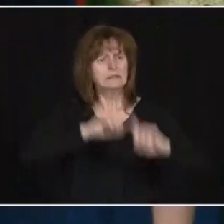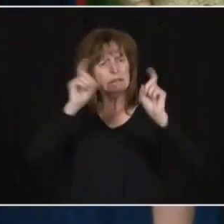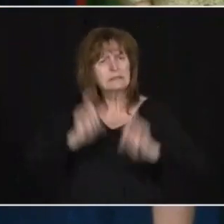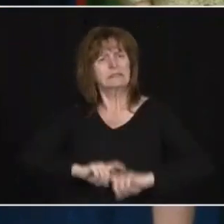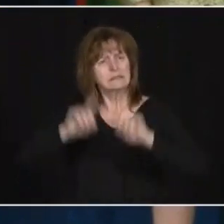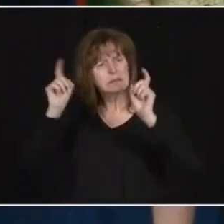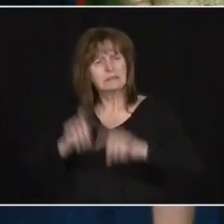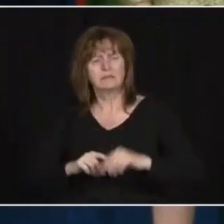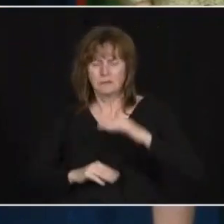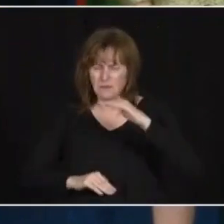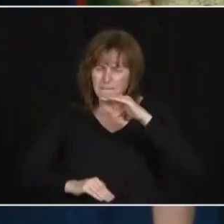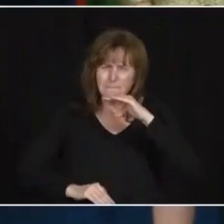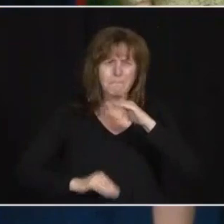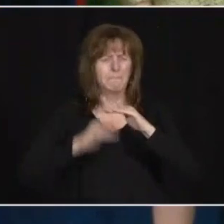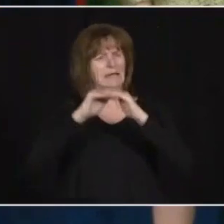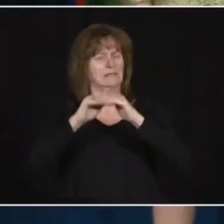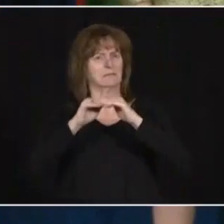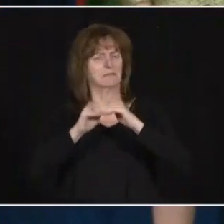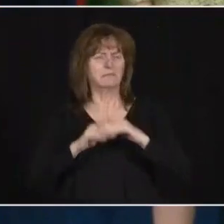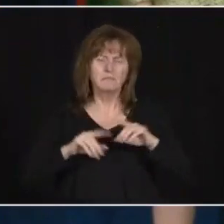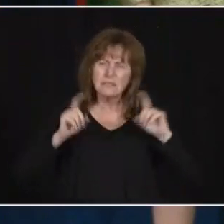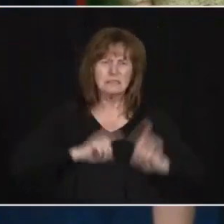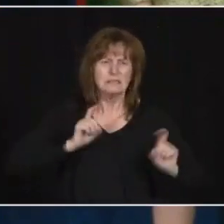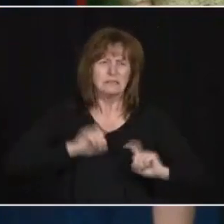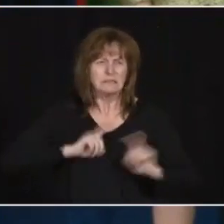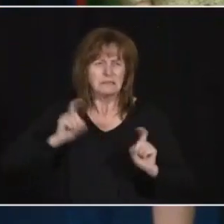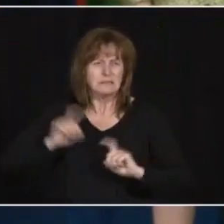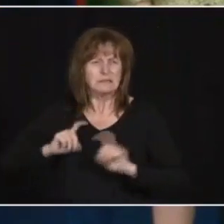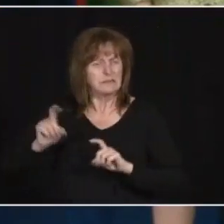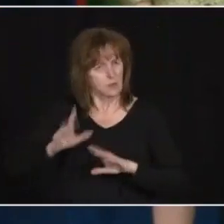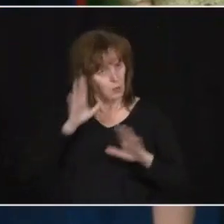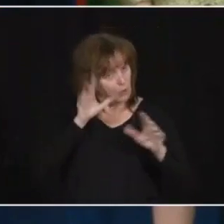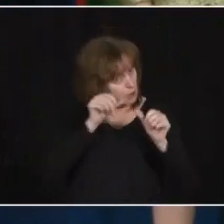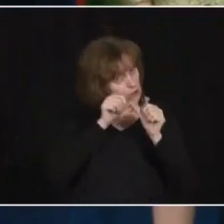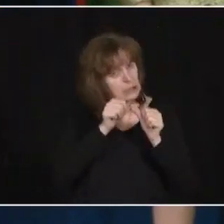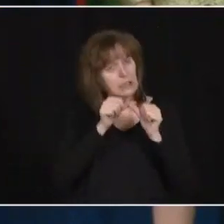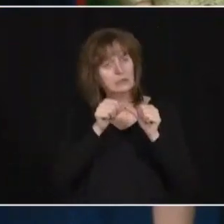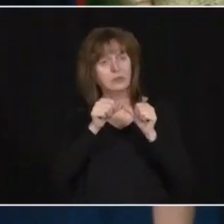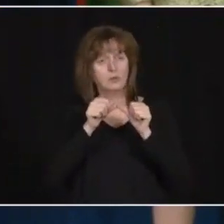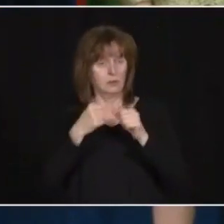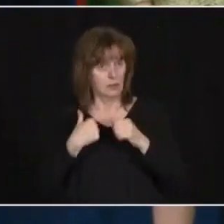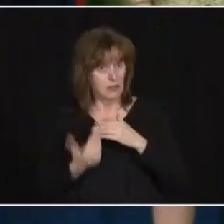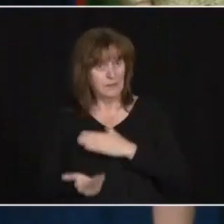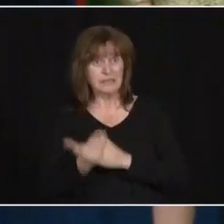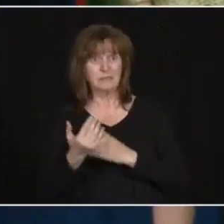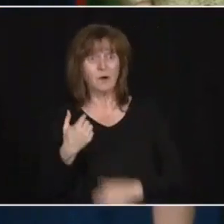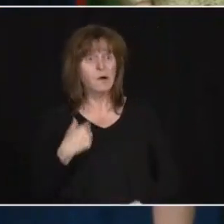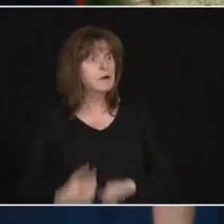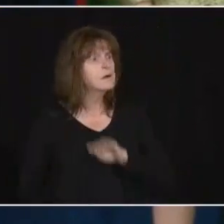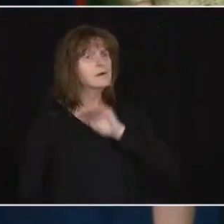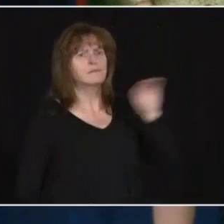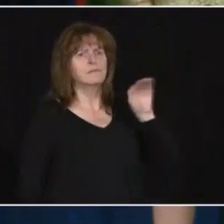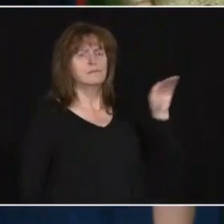to expand these tests to our absolute maximum. We're going to continue doing that. So I was on that